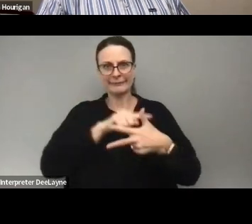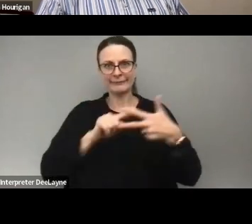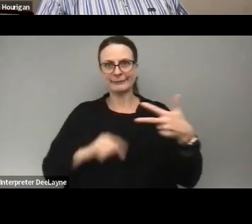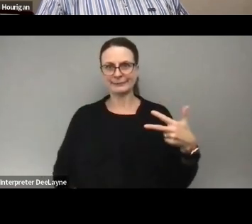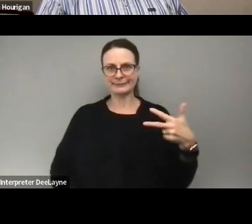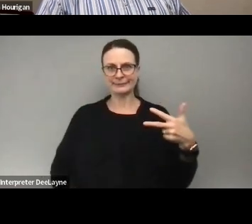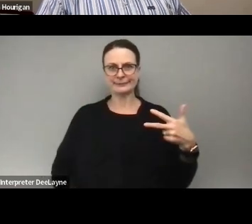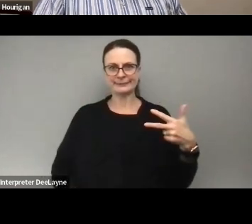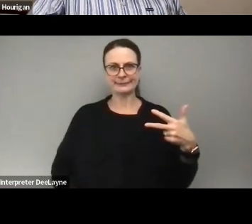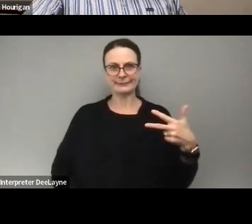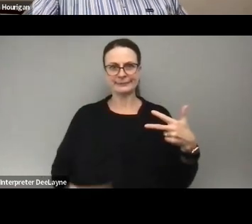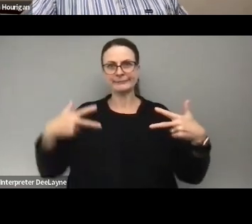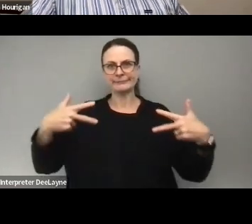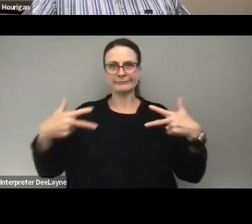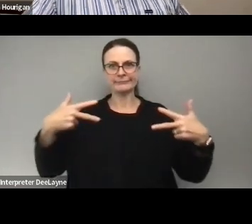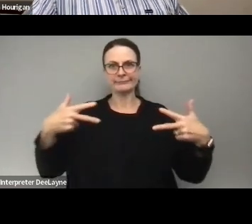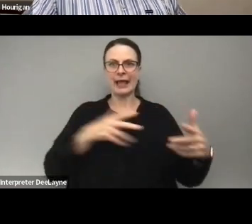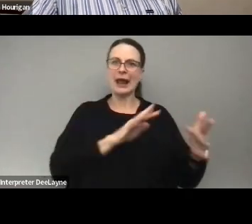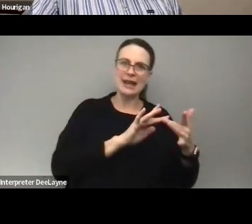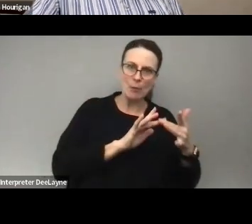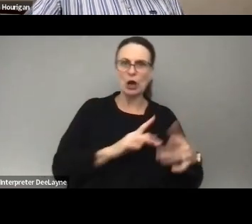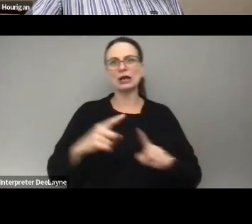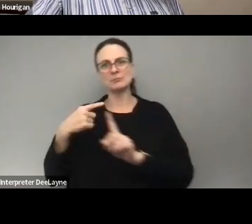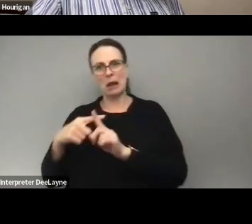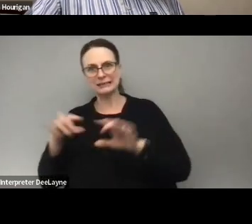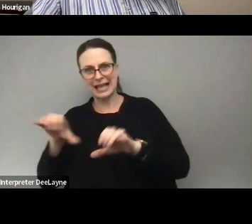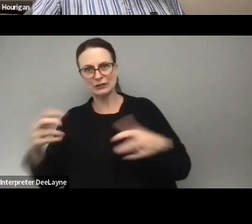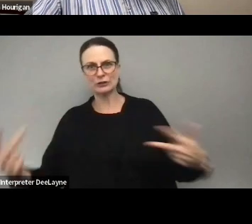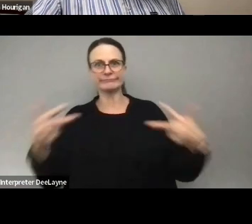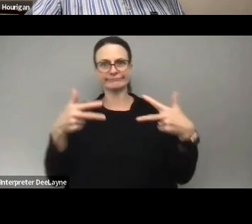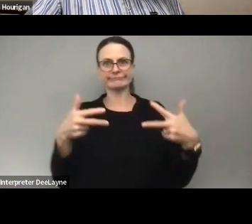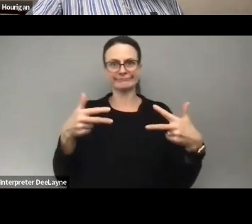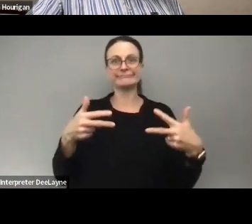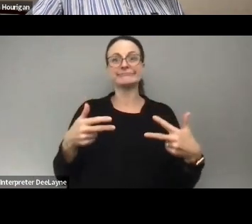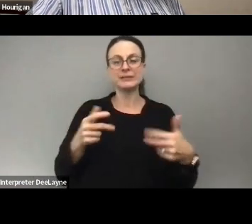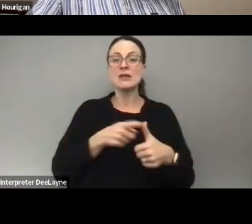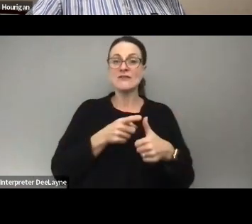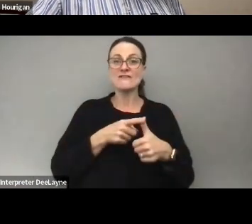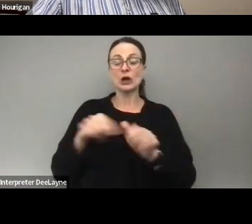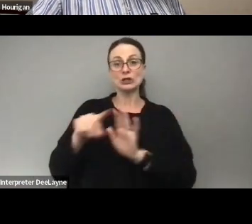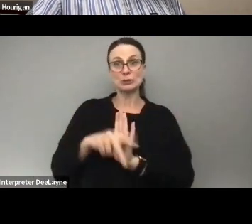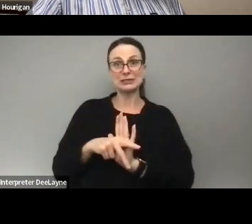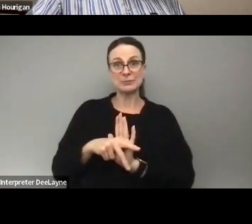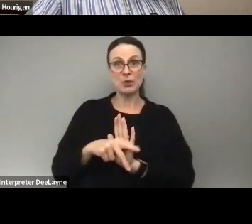So, the first network of the brain, or the first principle of universal design